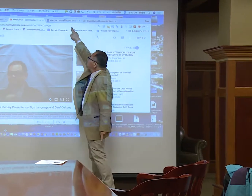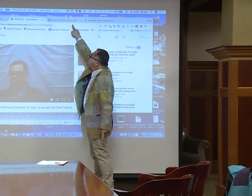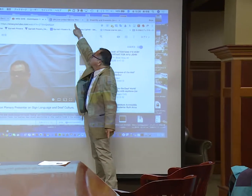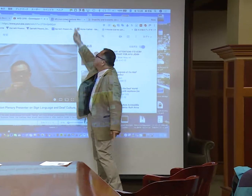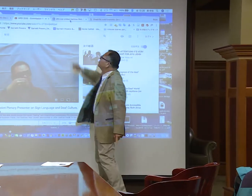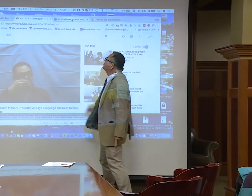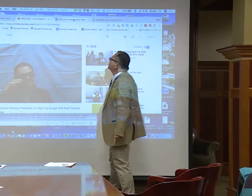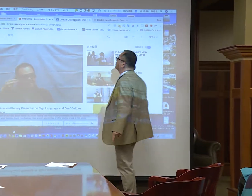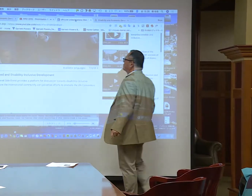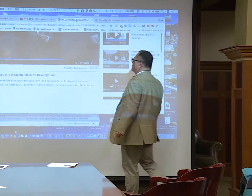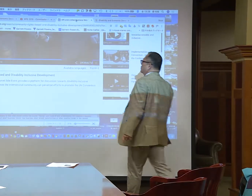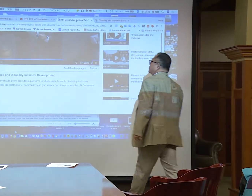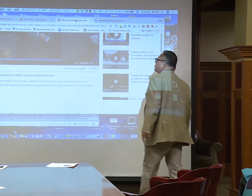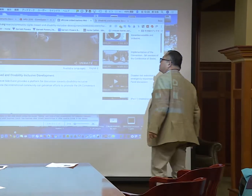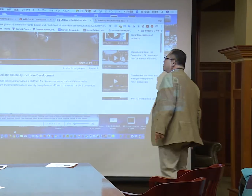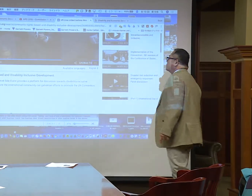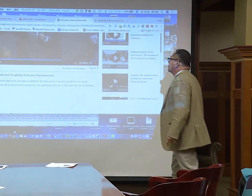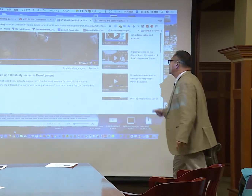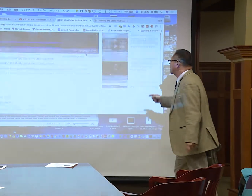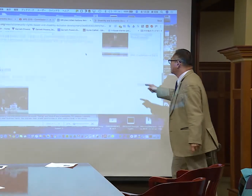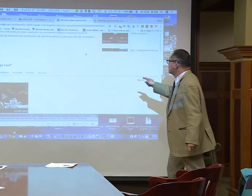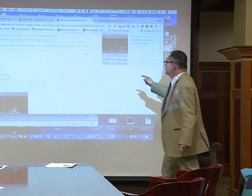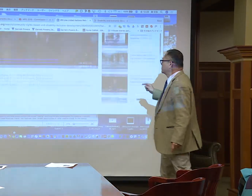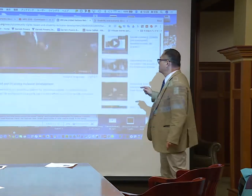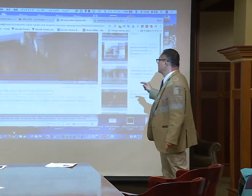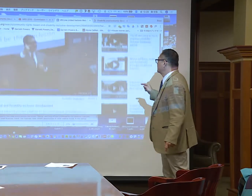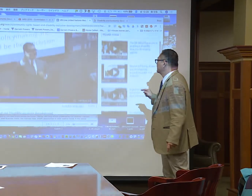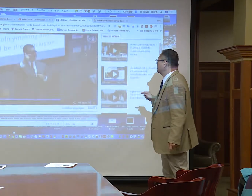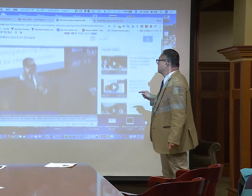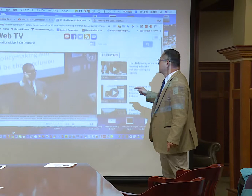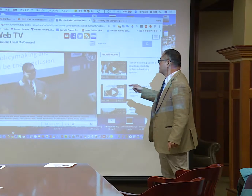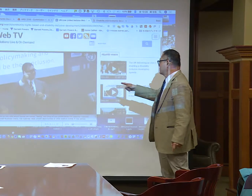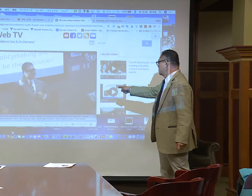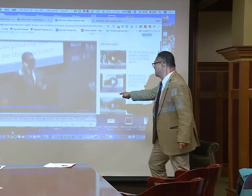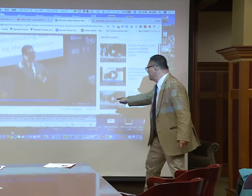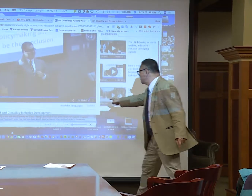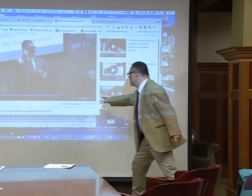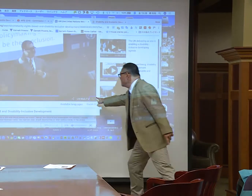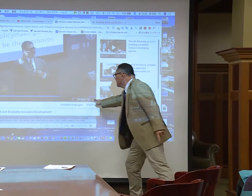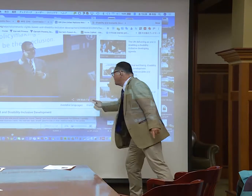And then here's another presentation from the U.N.